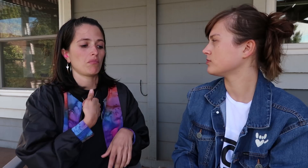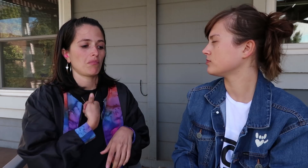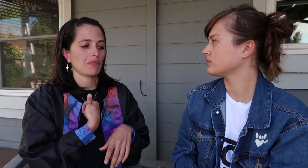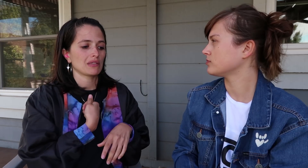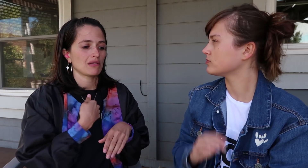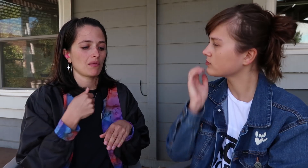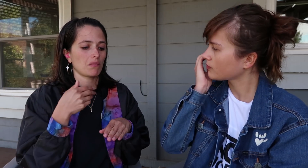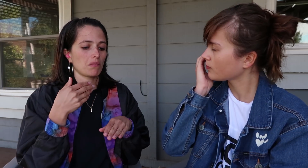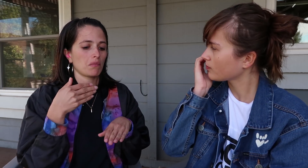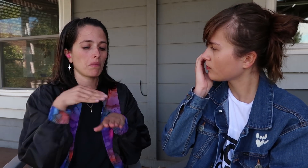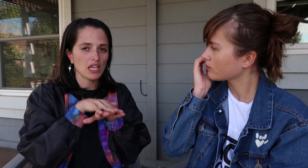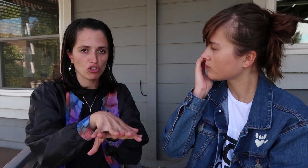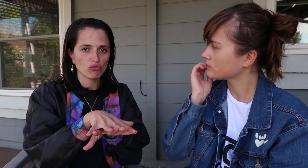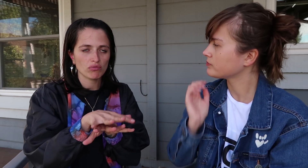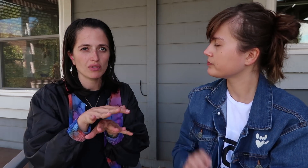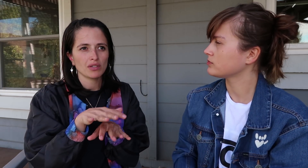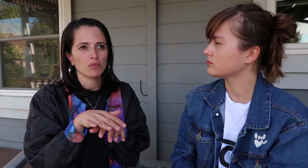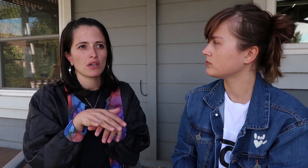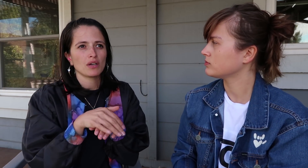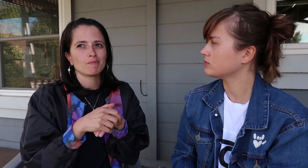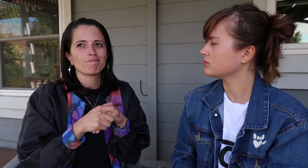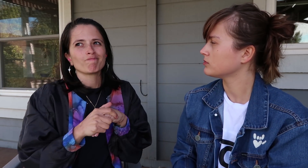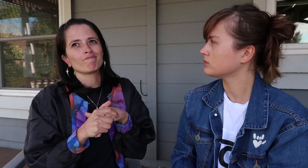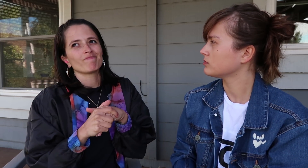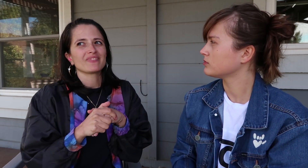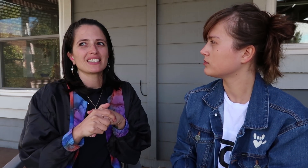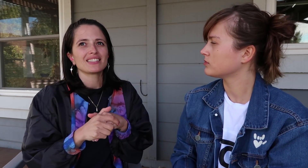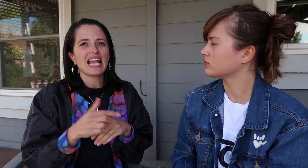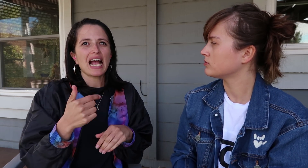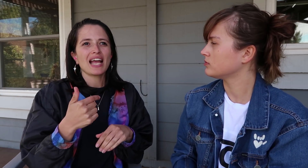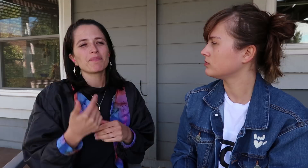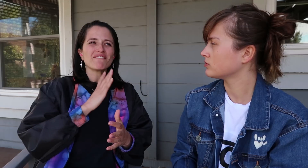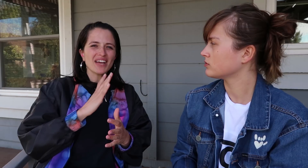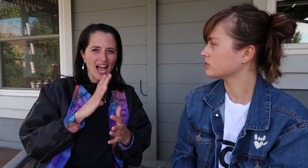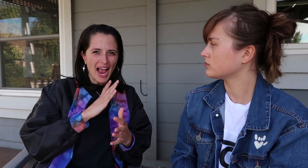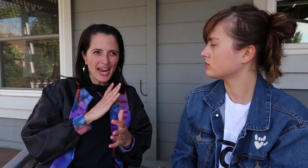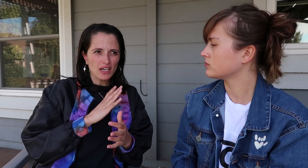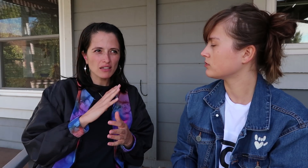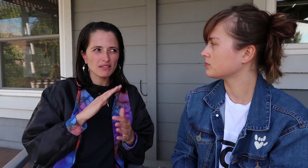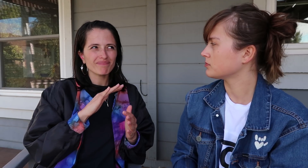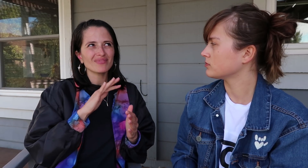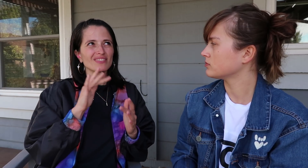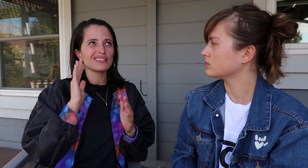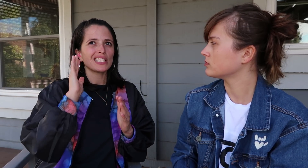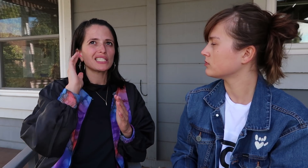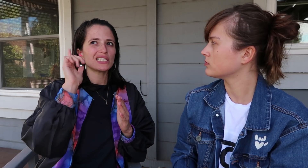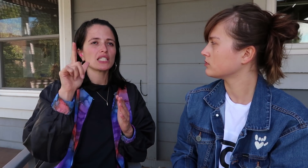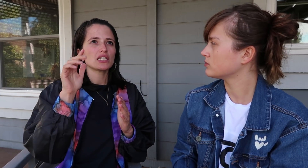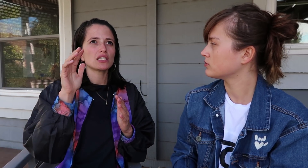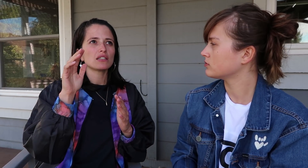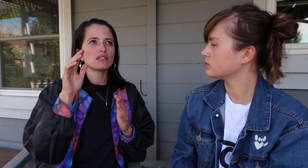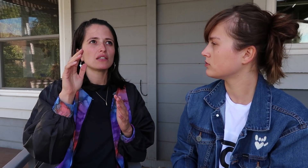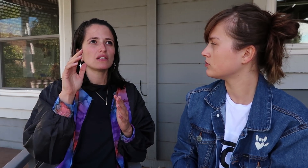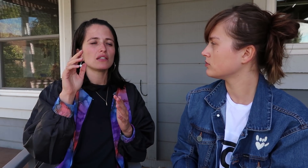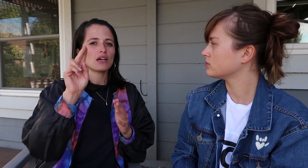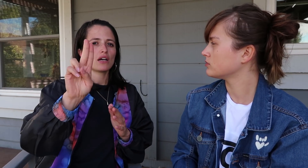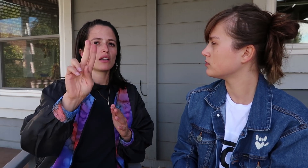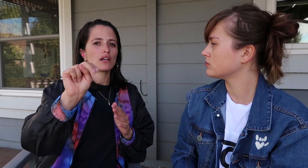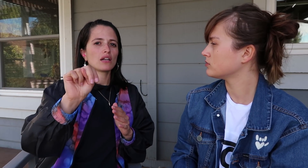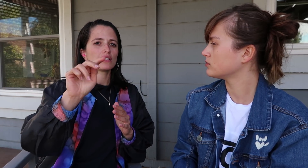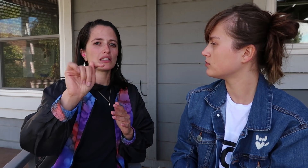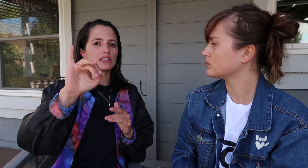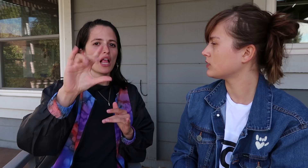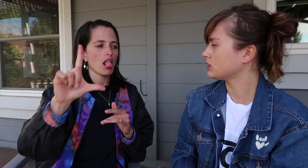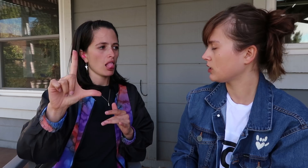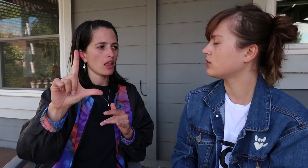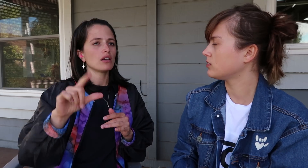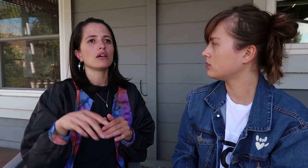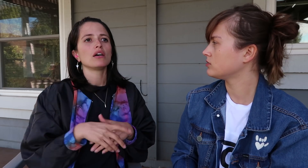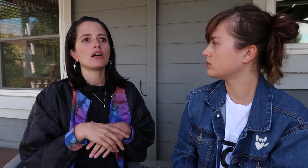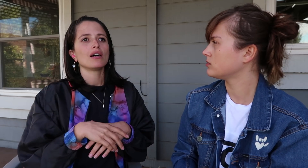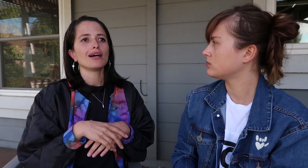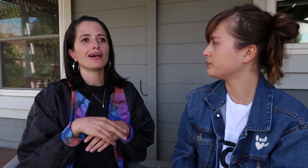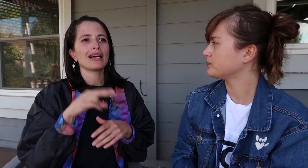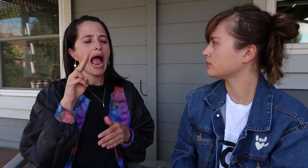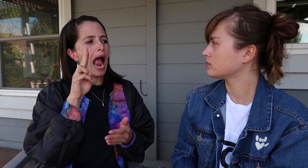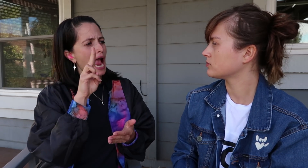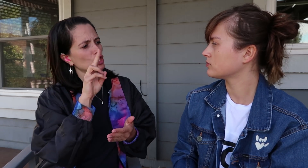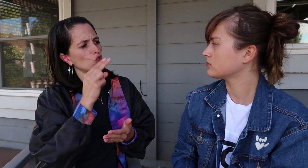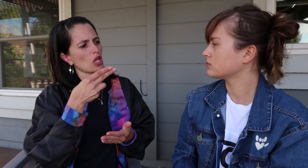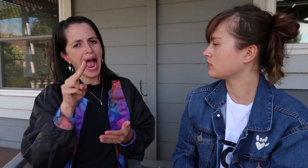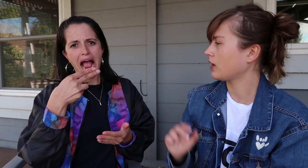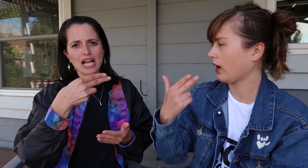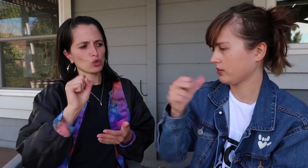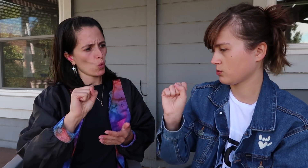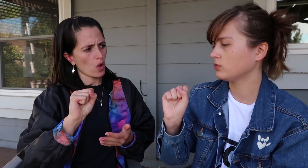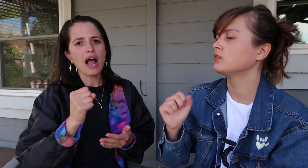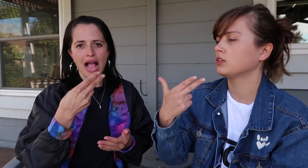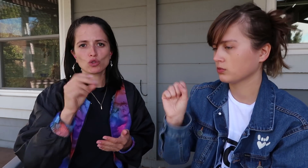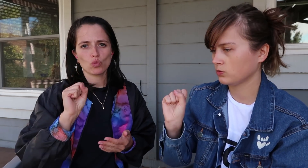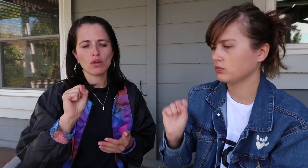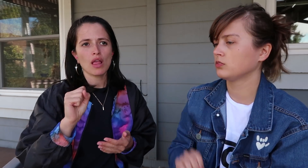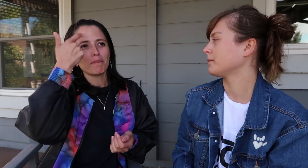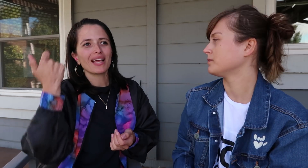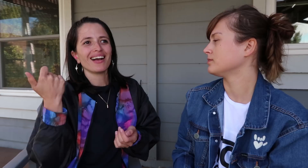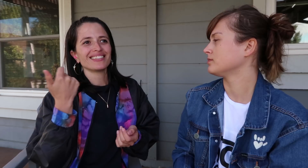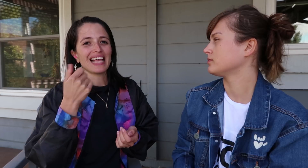For me, mainstream schools were fine until high school because-